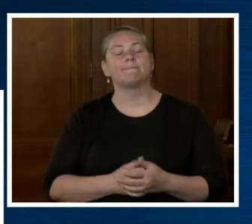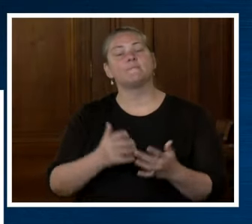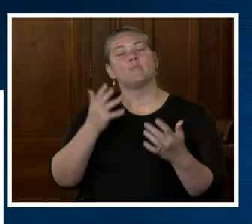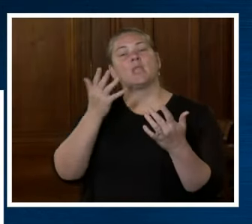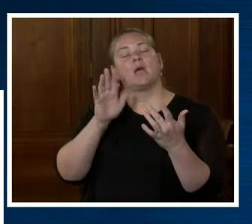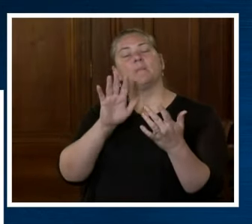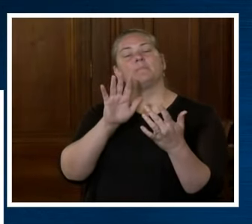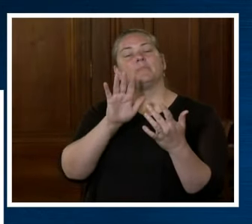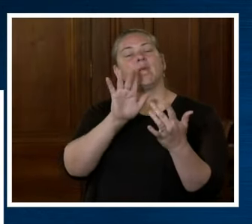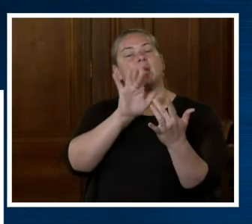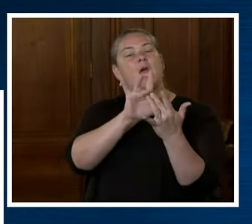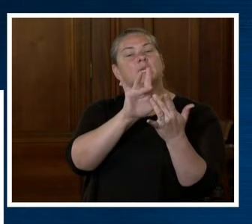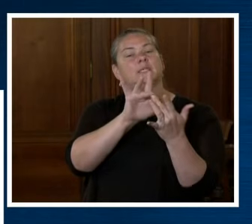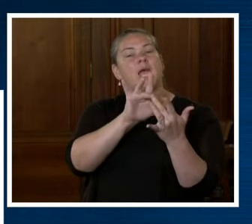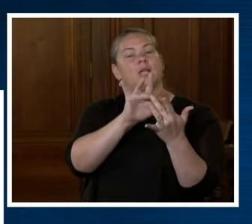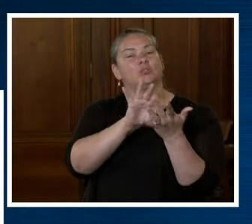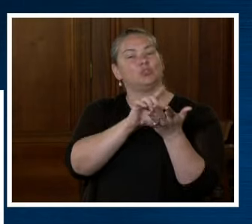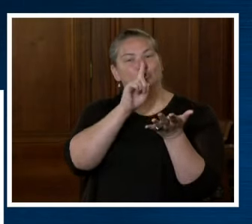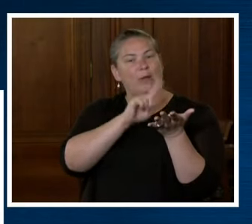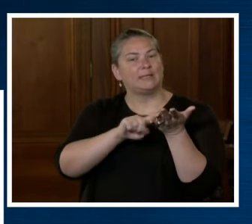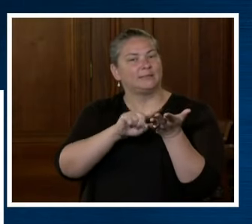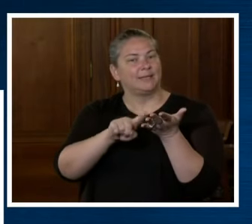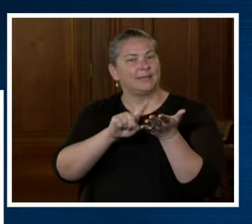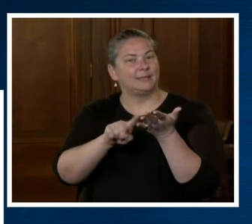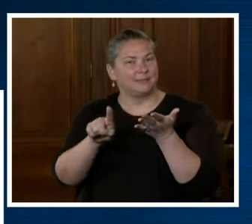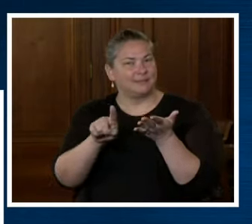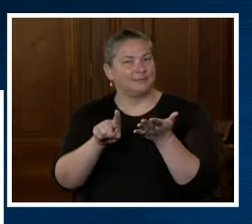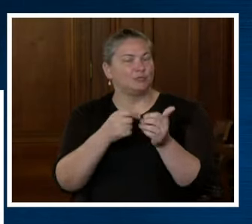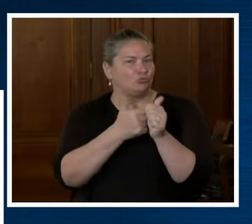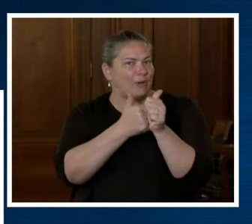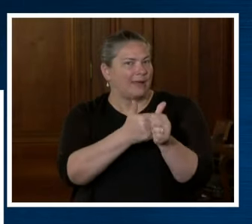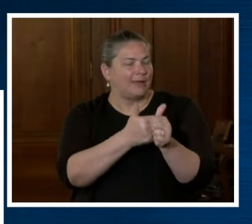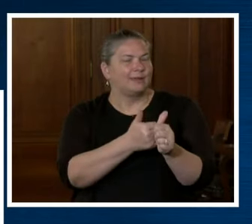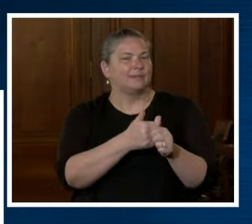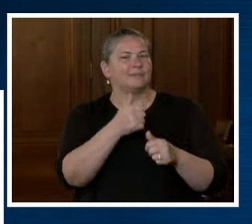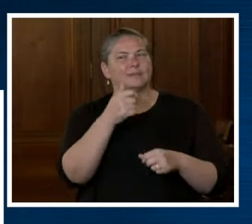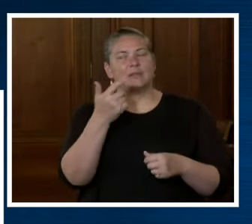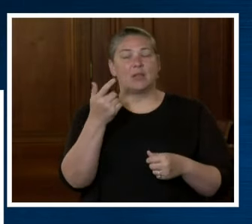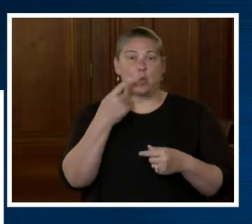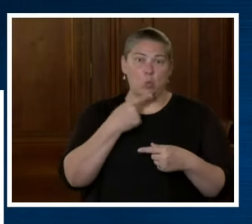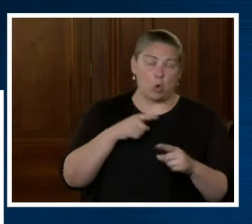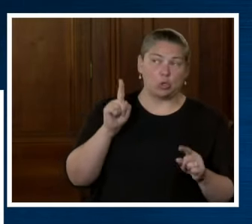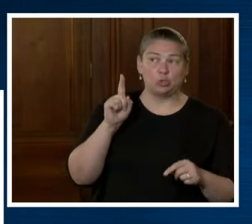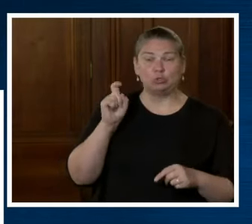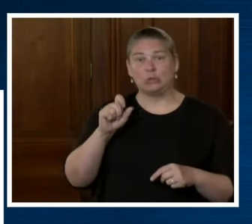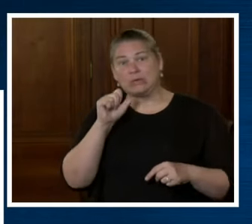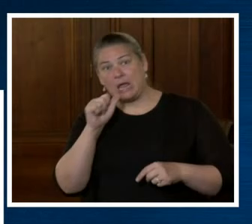GOVERNOR. AGAIN, I DON'T THINK ANY OF THESE DECISIONS HAVE BEEN MADE THIS WAY, AND WE FALL RIGHT IN